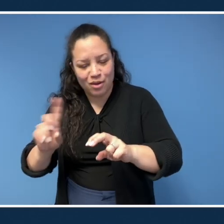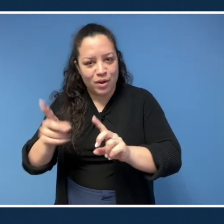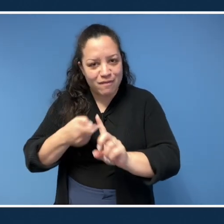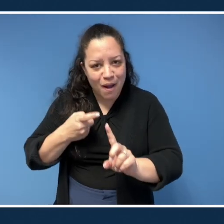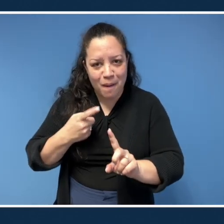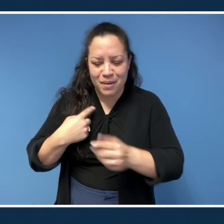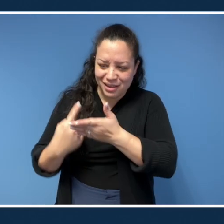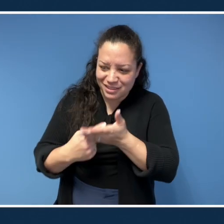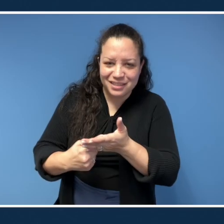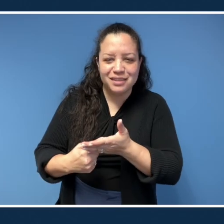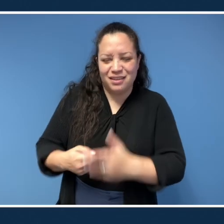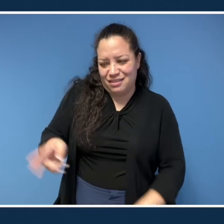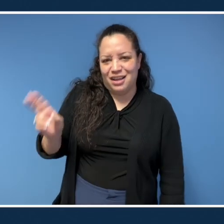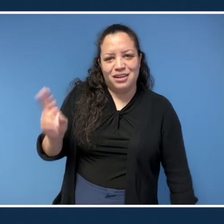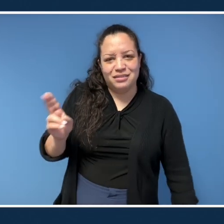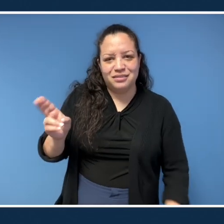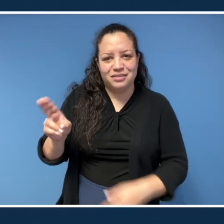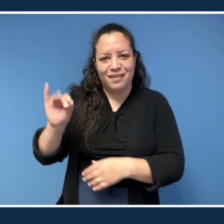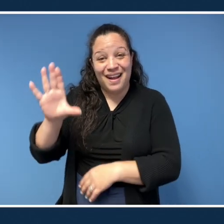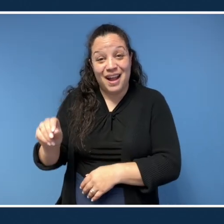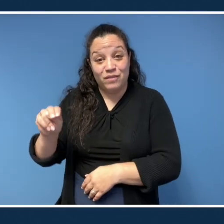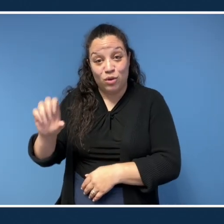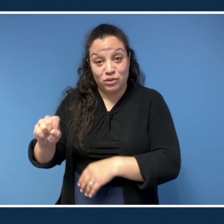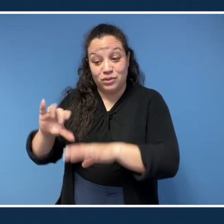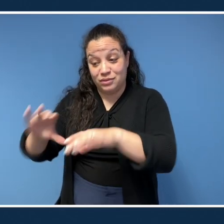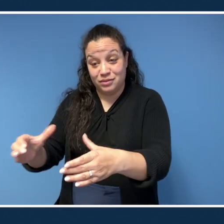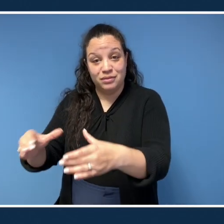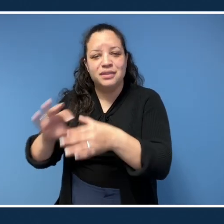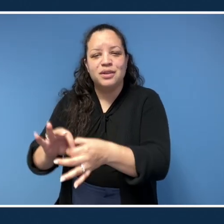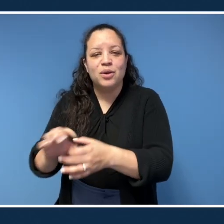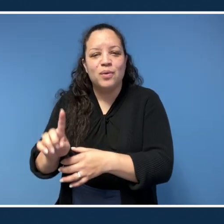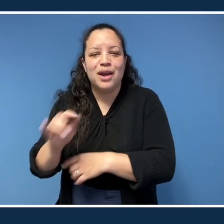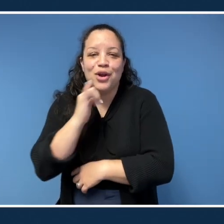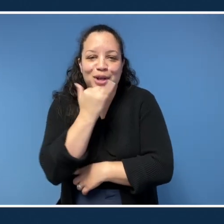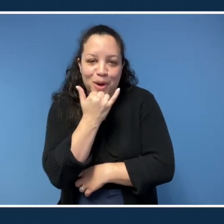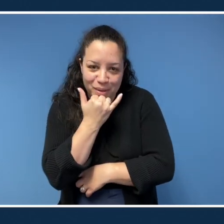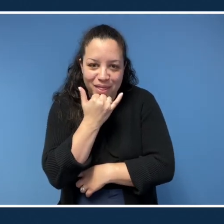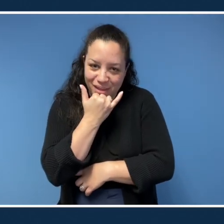I talk about the historical, African Nova Scotian community of Yarmouth. But it's a little bit deeper than that